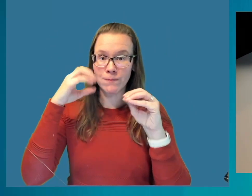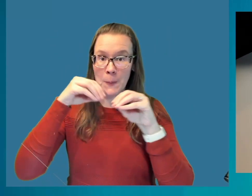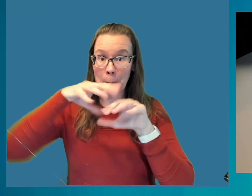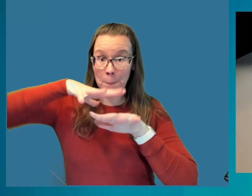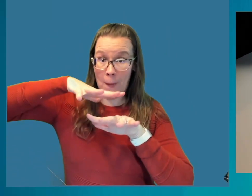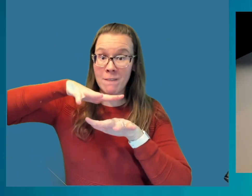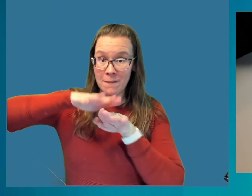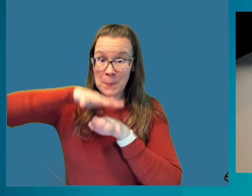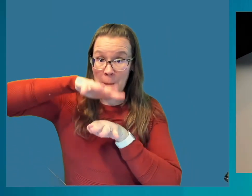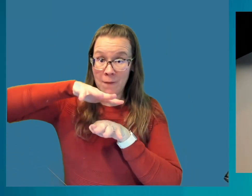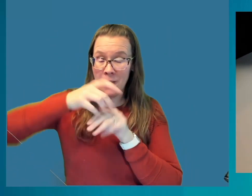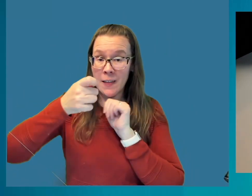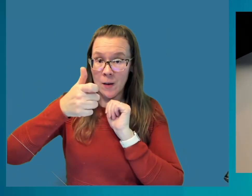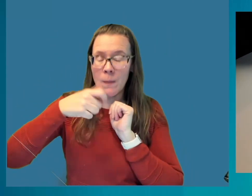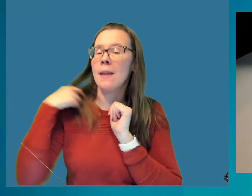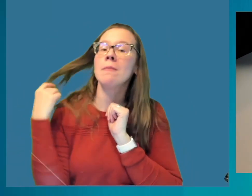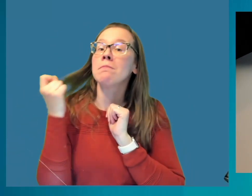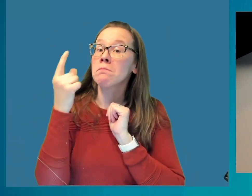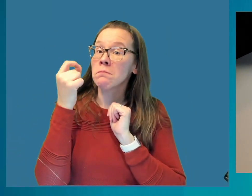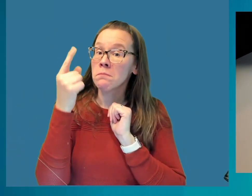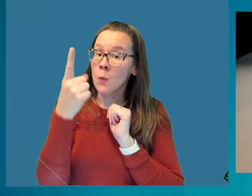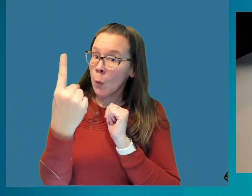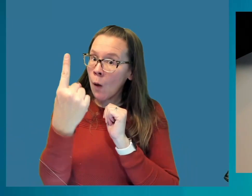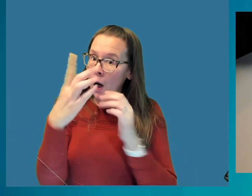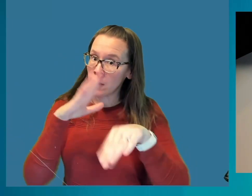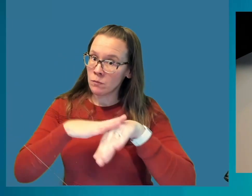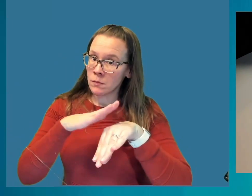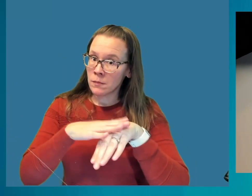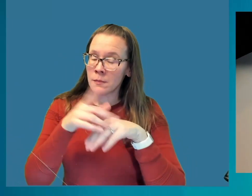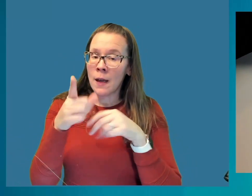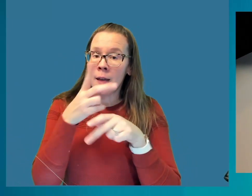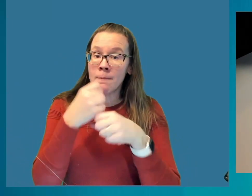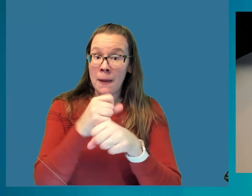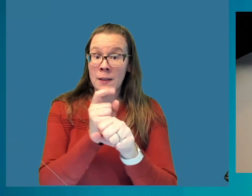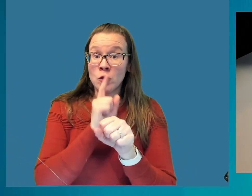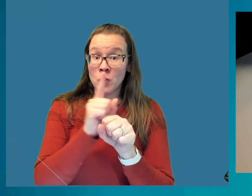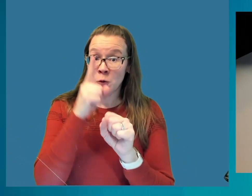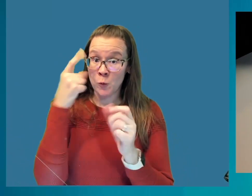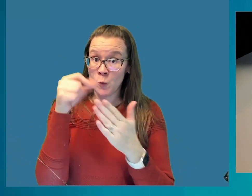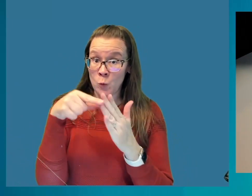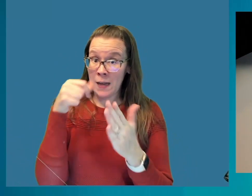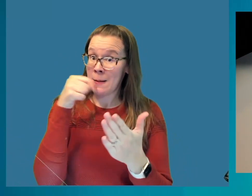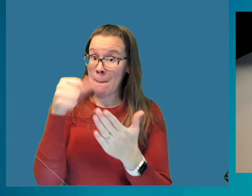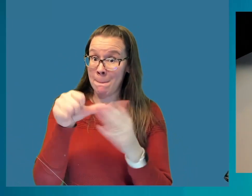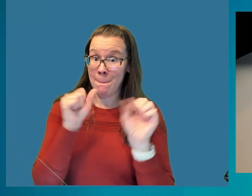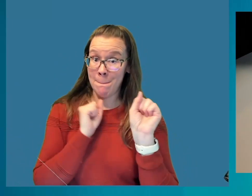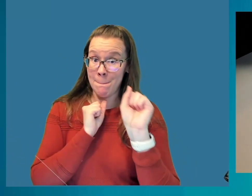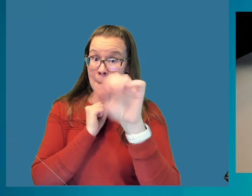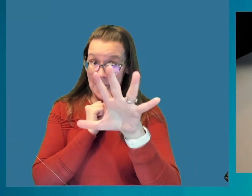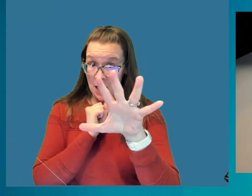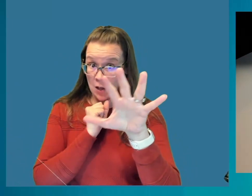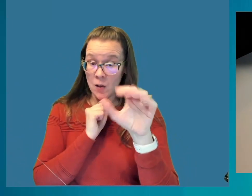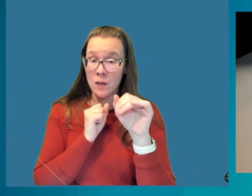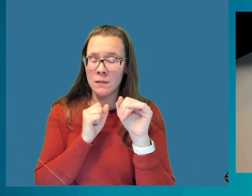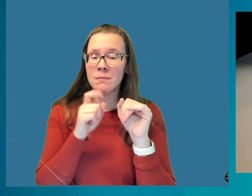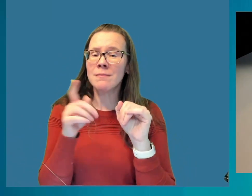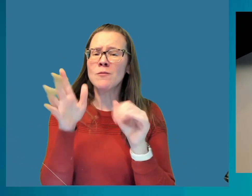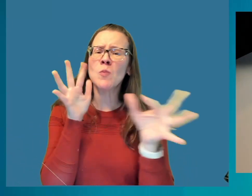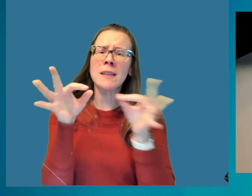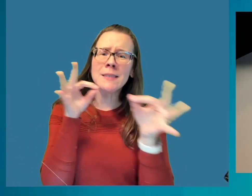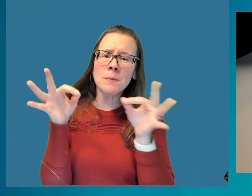Now, had I added batting to this quilt design, it would have made--added a little more puff. Just be